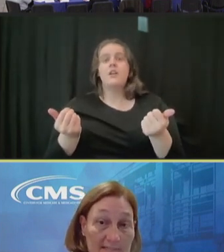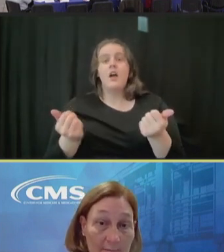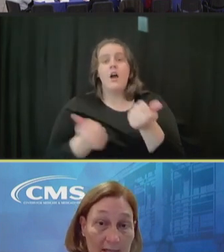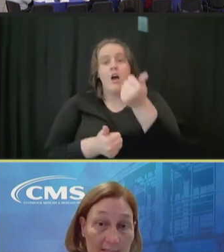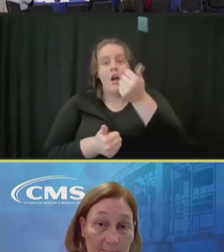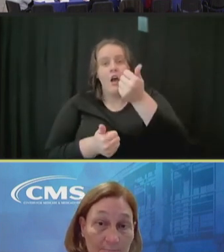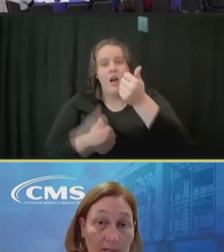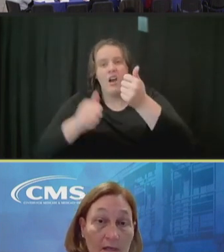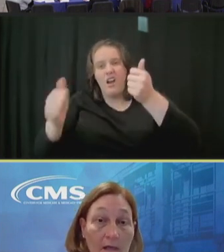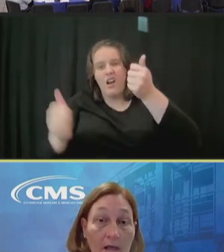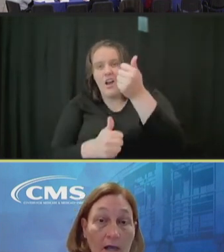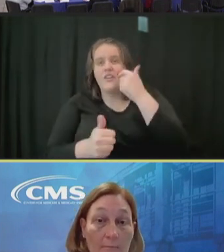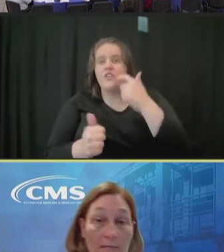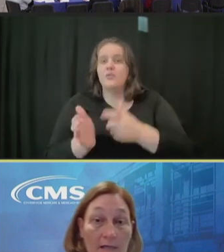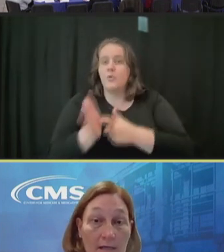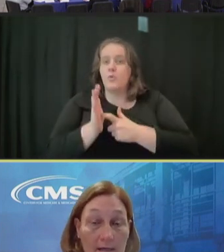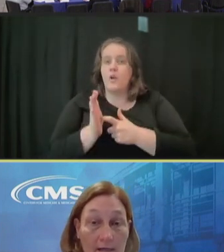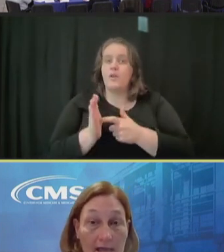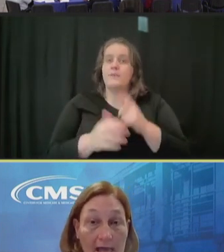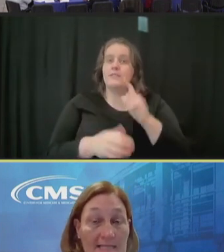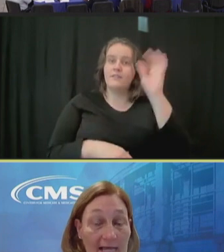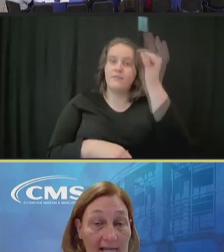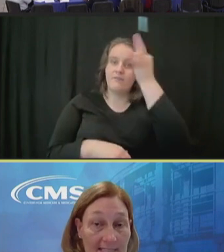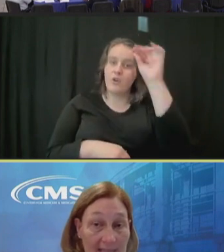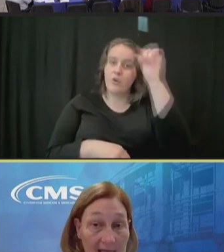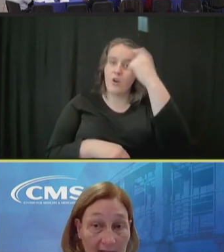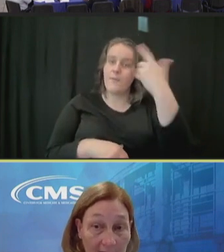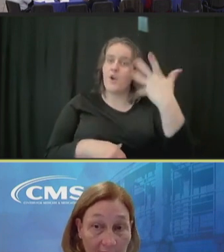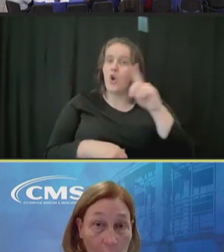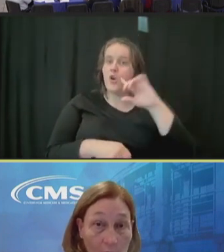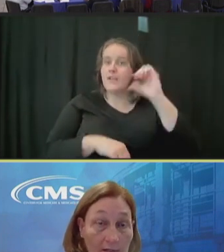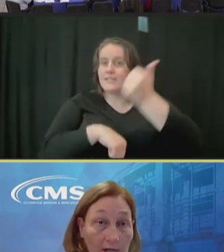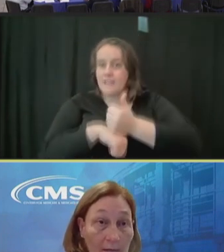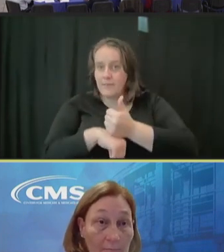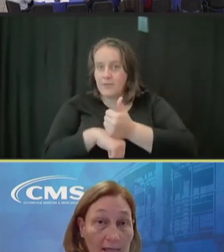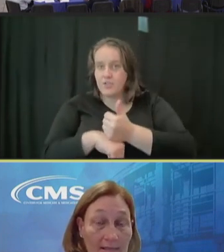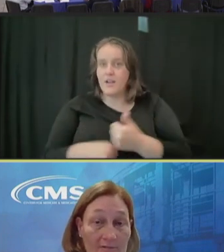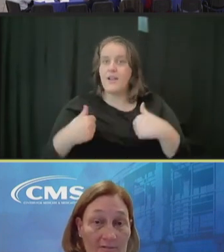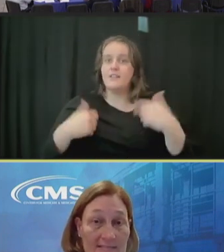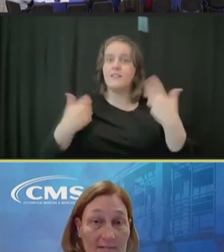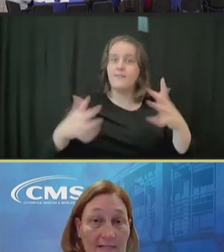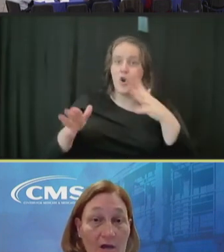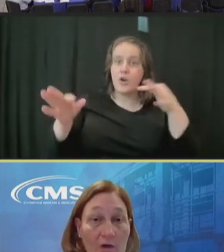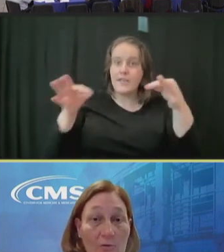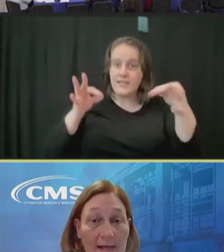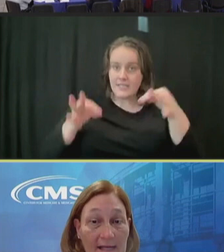of course, CMS. As I said for -- just a minute ago,